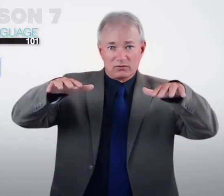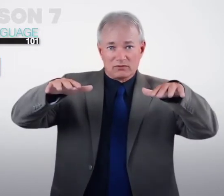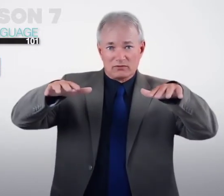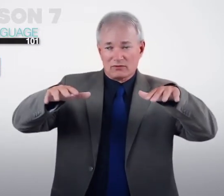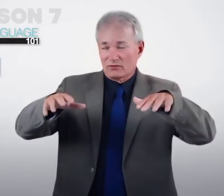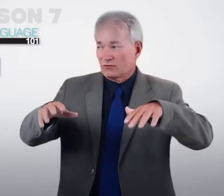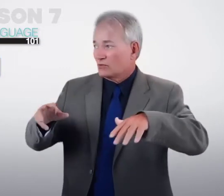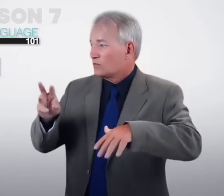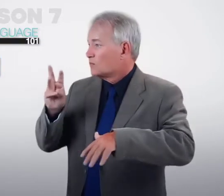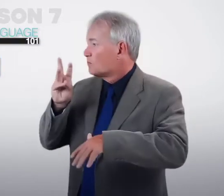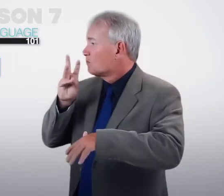Flood.